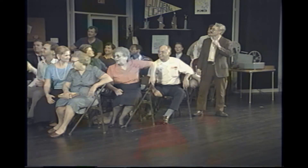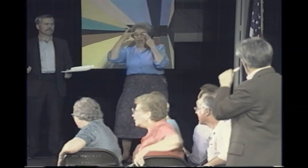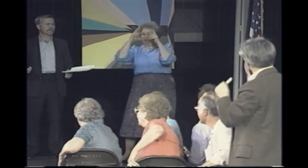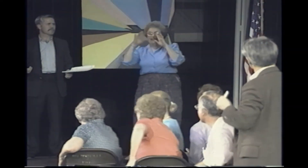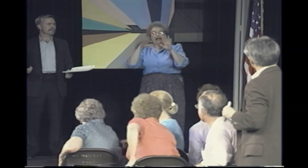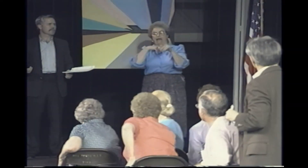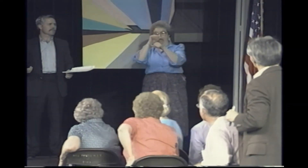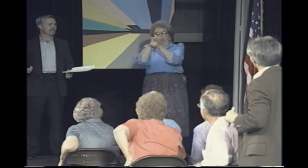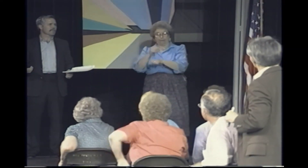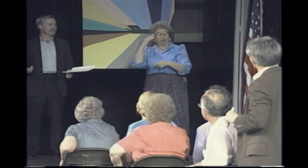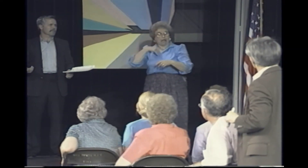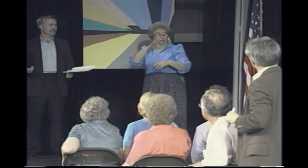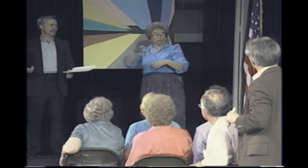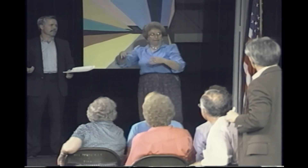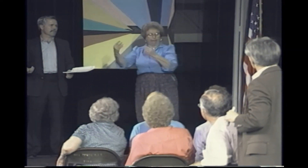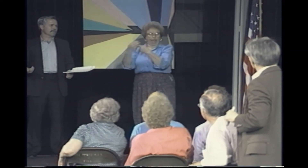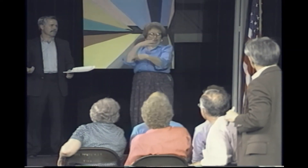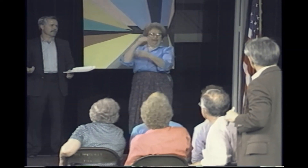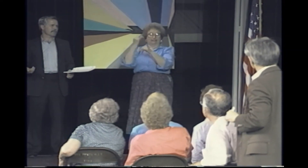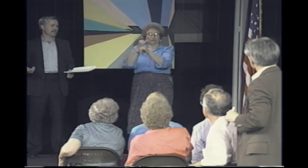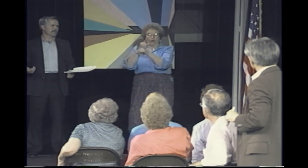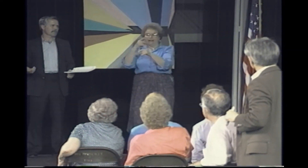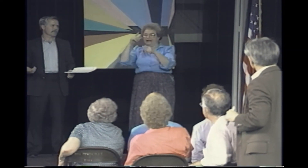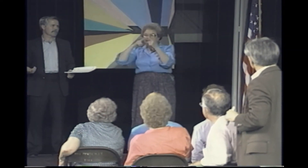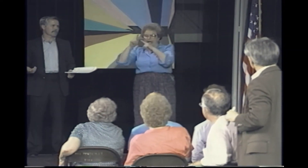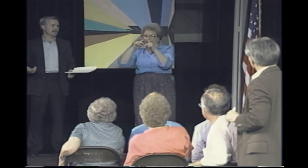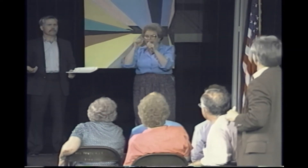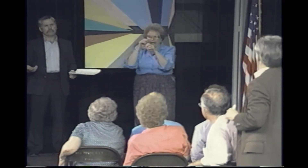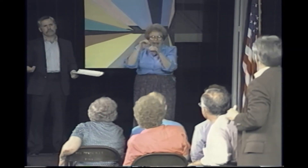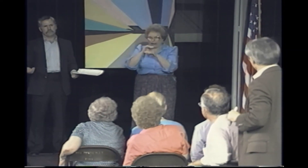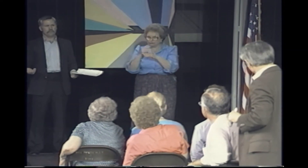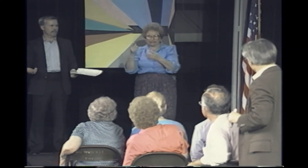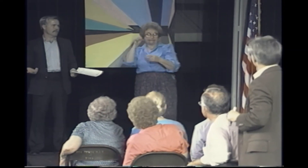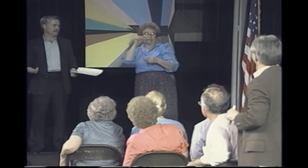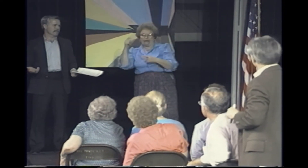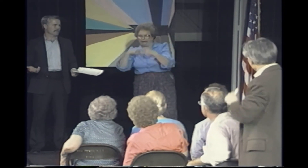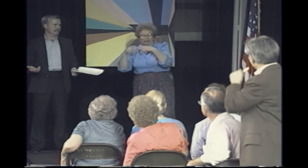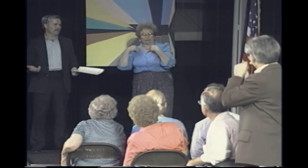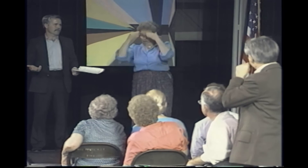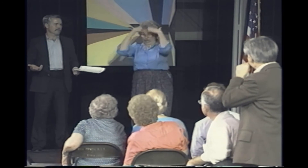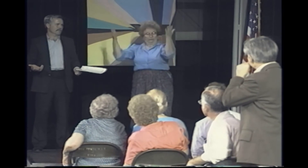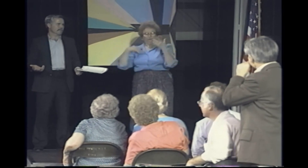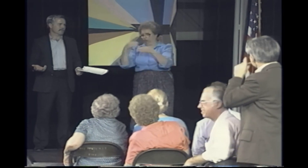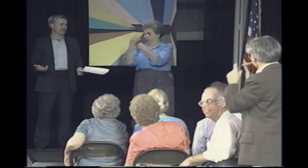This is the ASL Deaf Club. Used ASL. I'm so sorry, it's a habit.